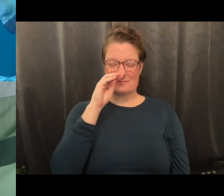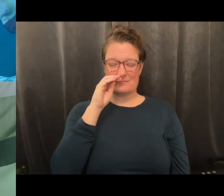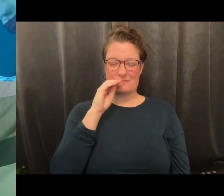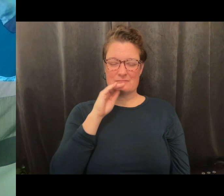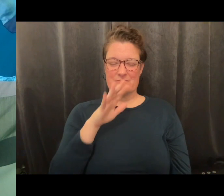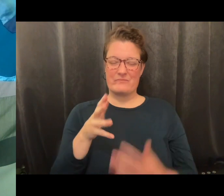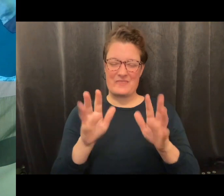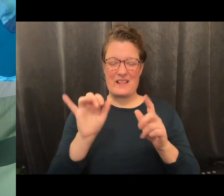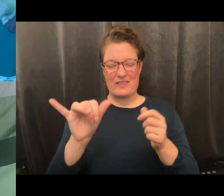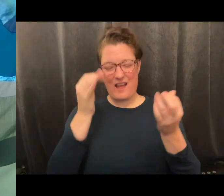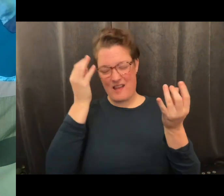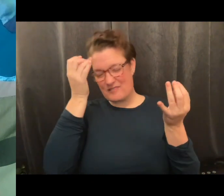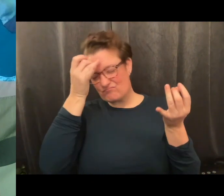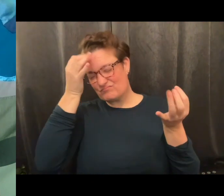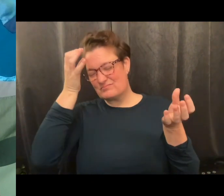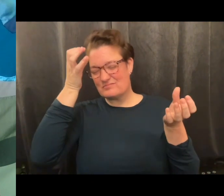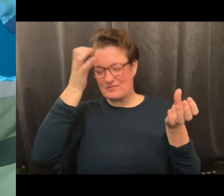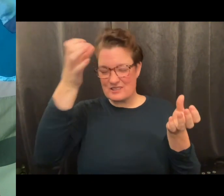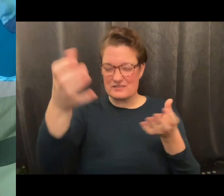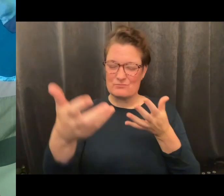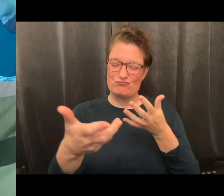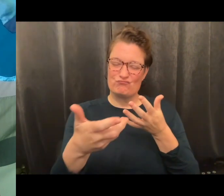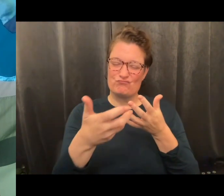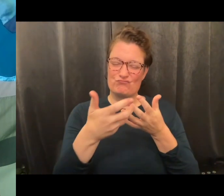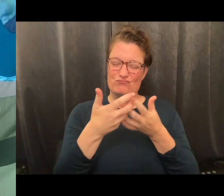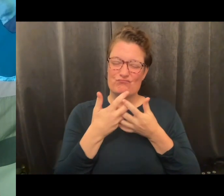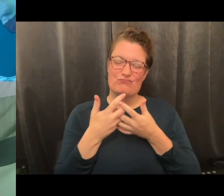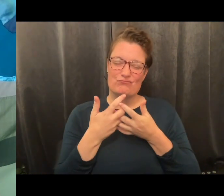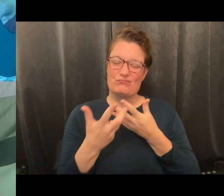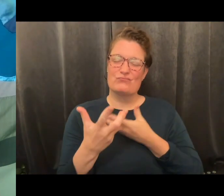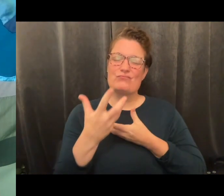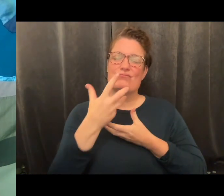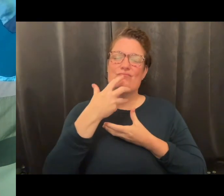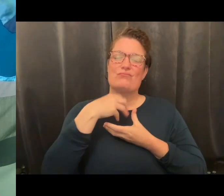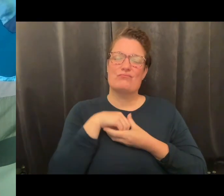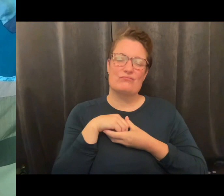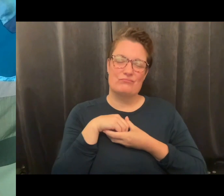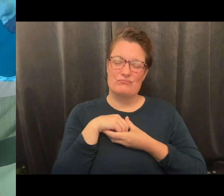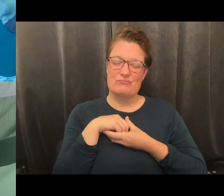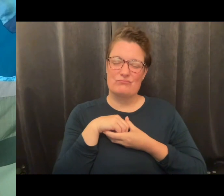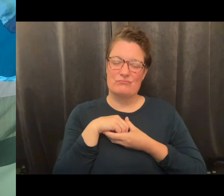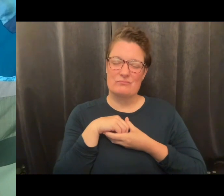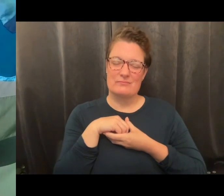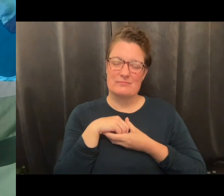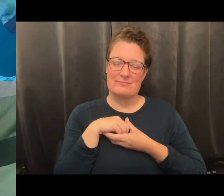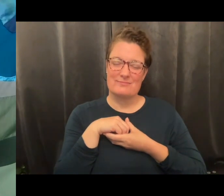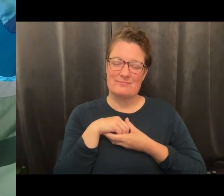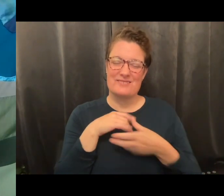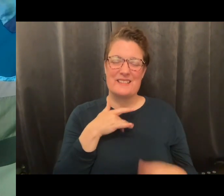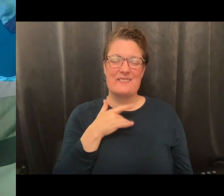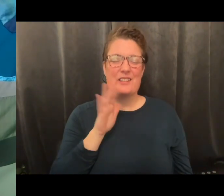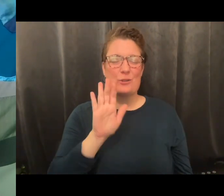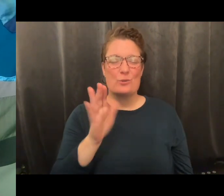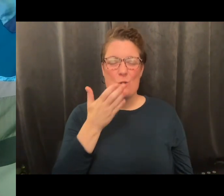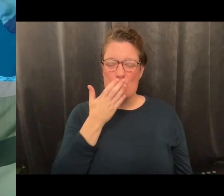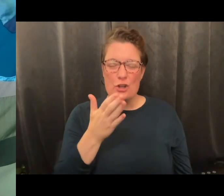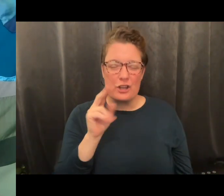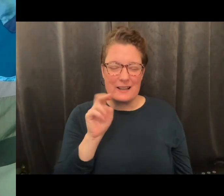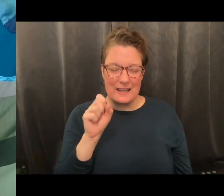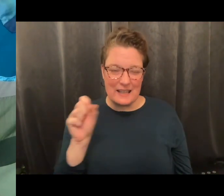Feeling your goodness or any reflecting and preparation you are amidst.